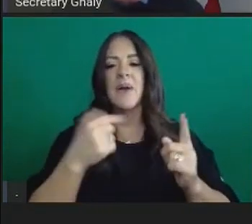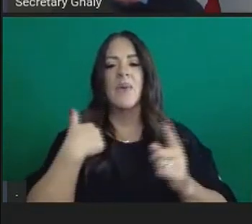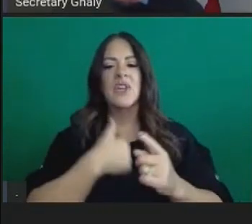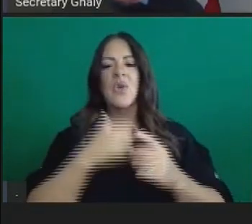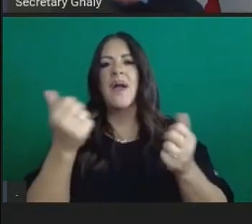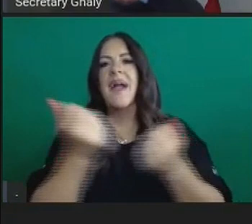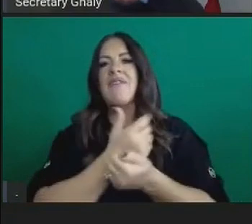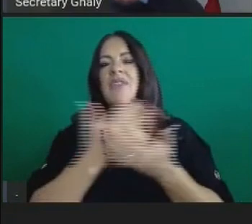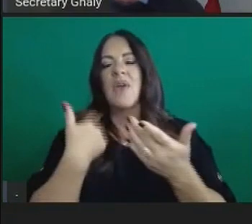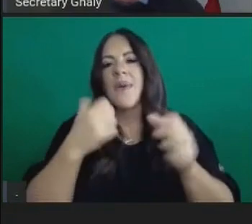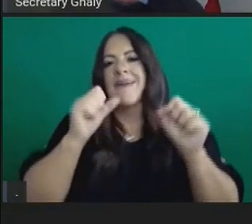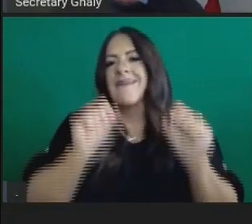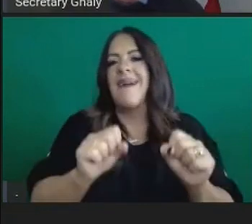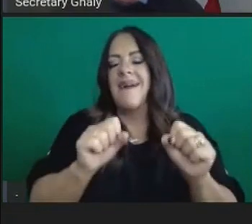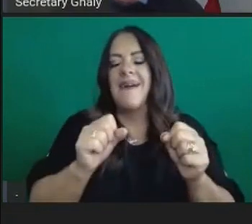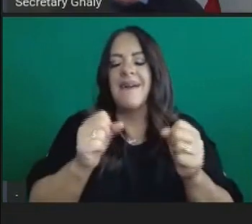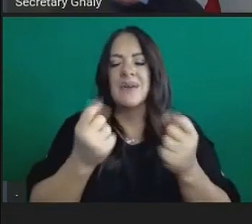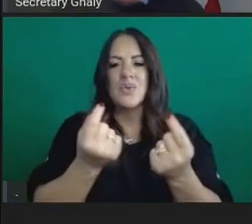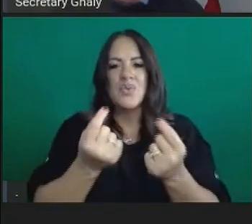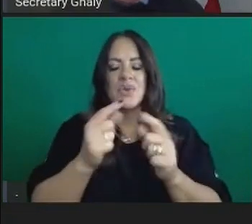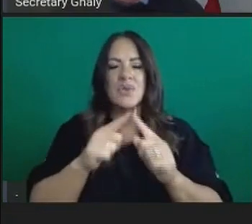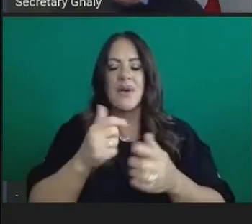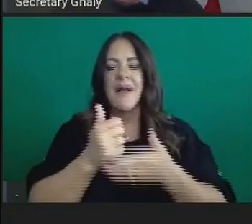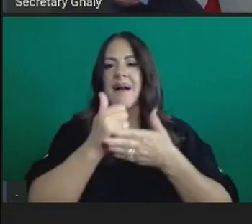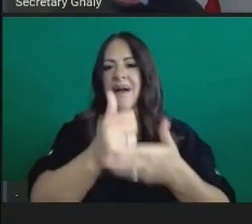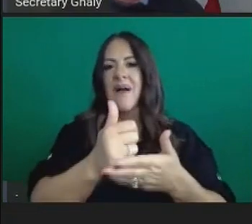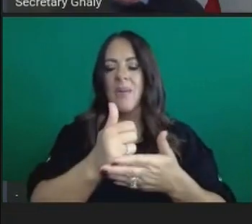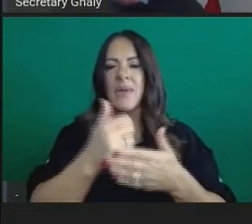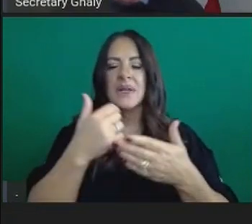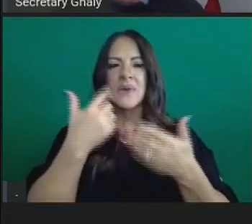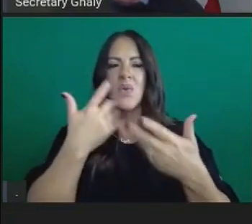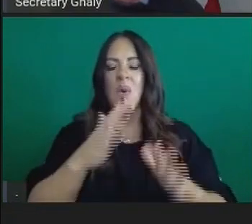YOU ARE GOING TO USE OTHER RESOURCES.